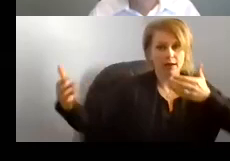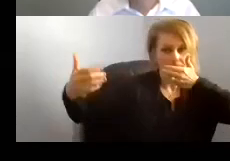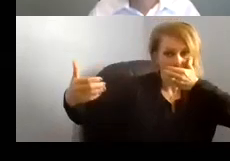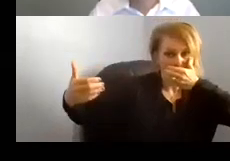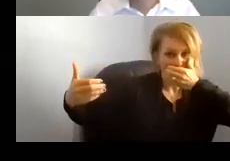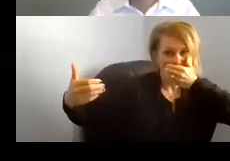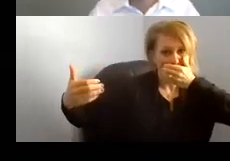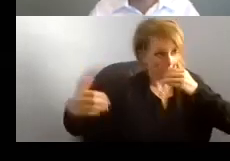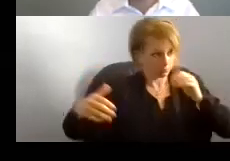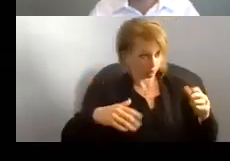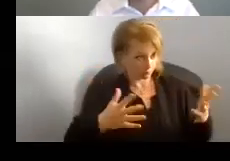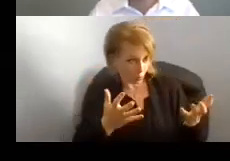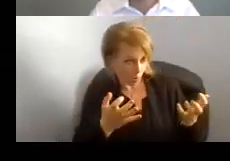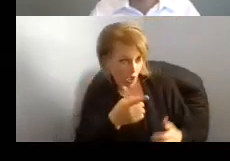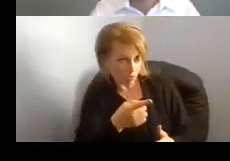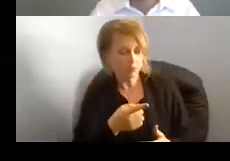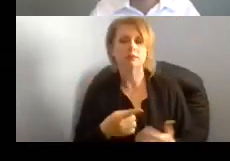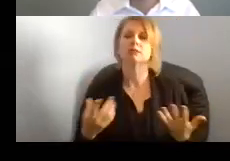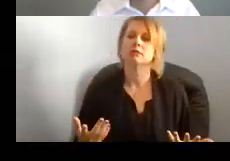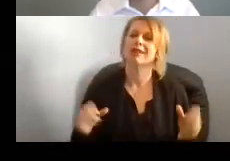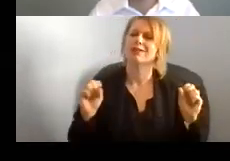You know, so you can try and figure out ways of doing things